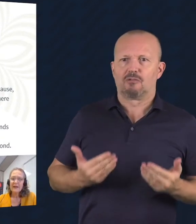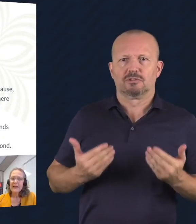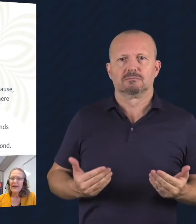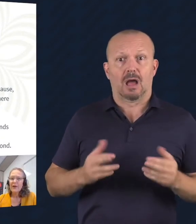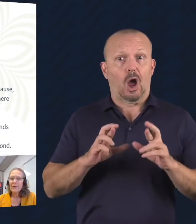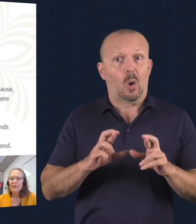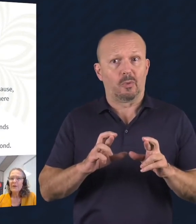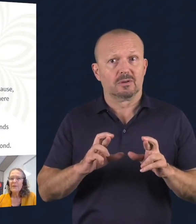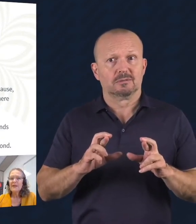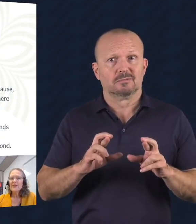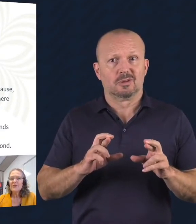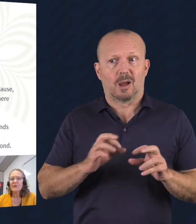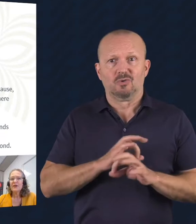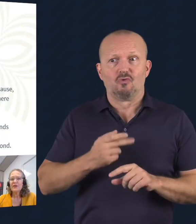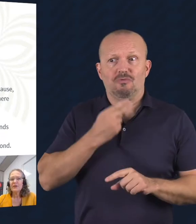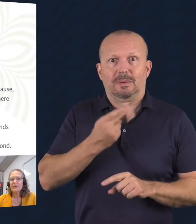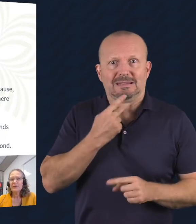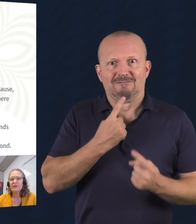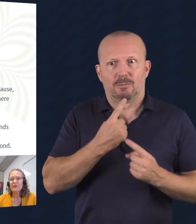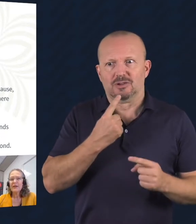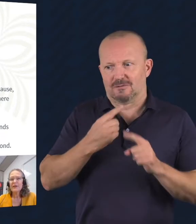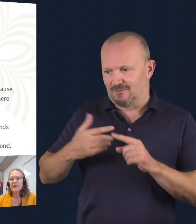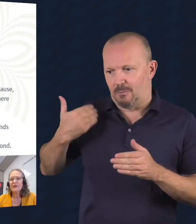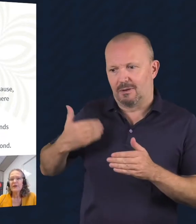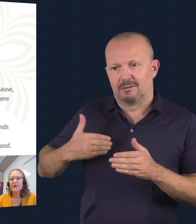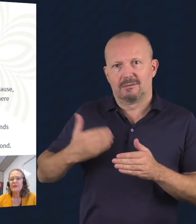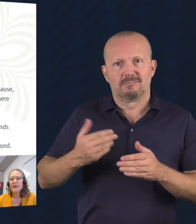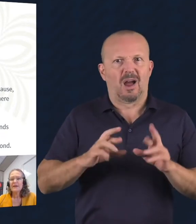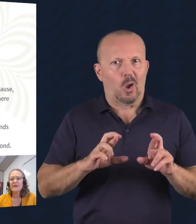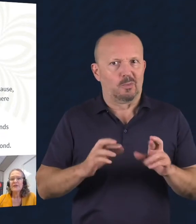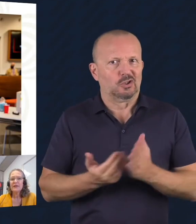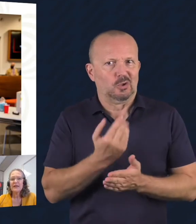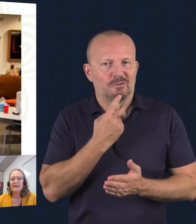And I hope I'm not repeating too much of what you've already heard over the past few days.